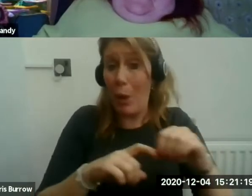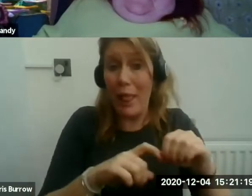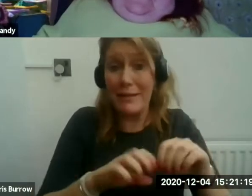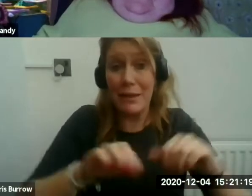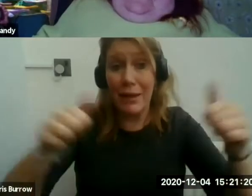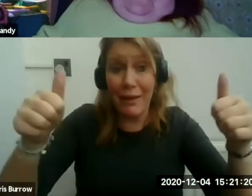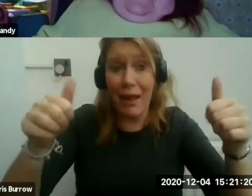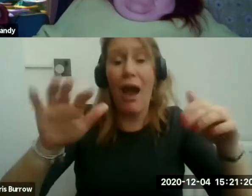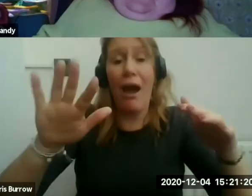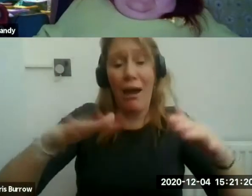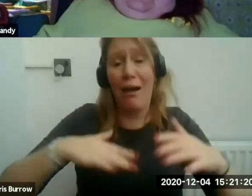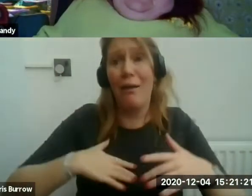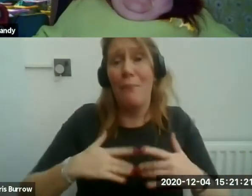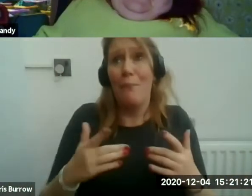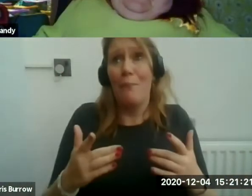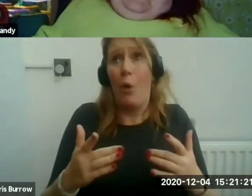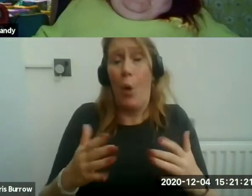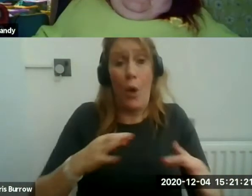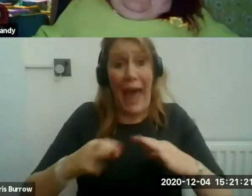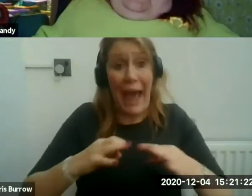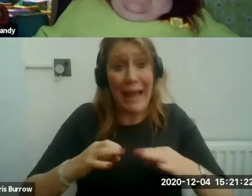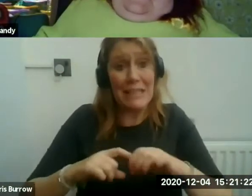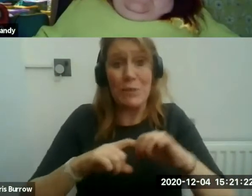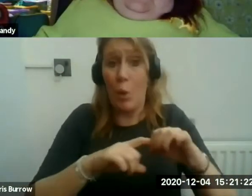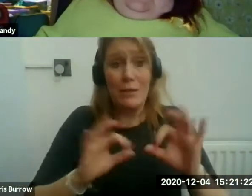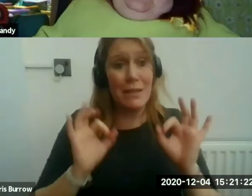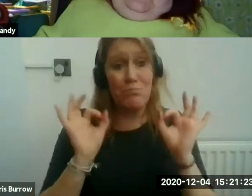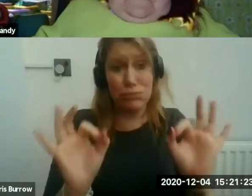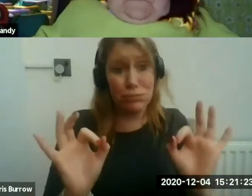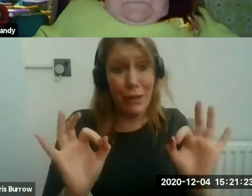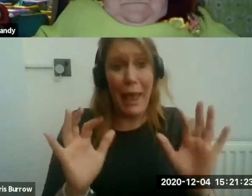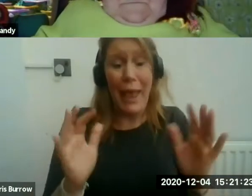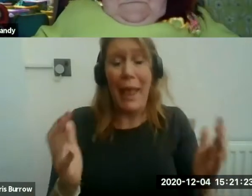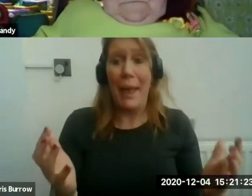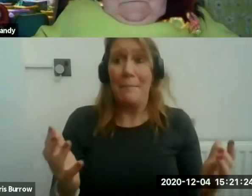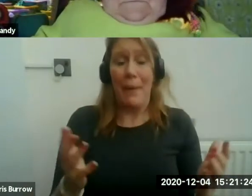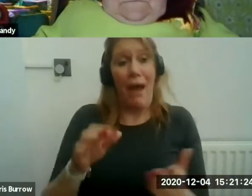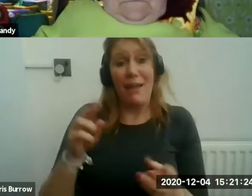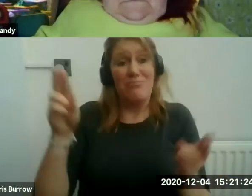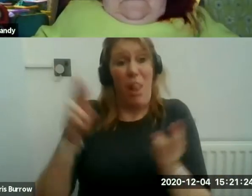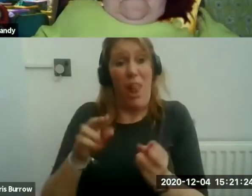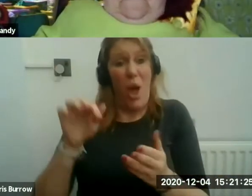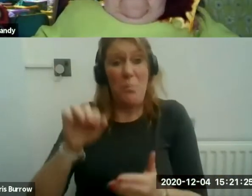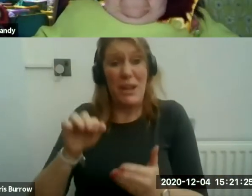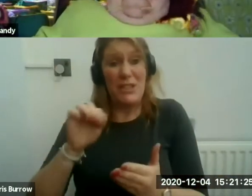actors. But, yes, very much it was a DIY